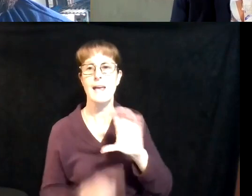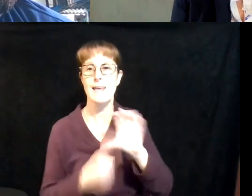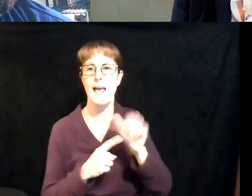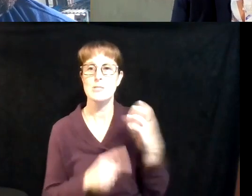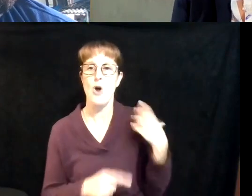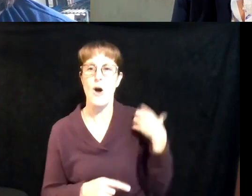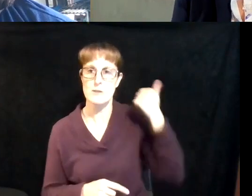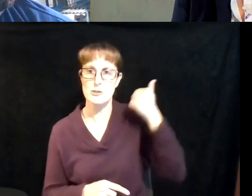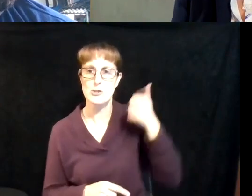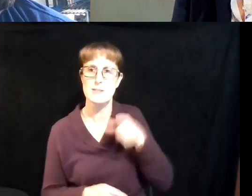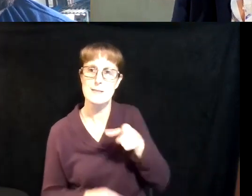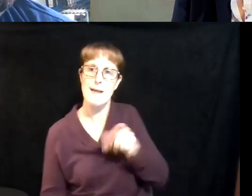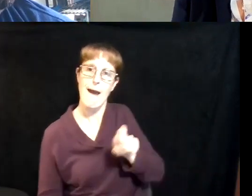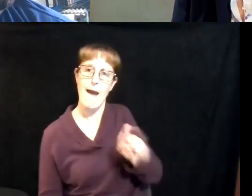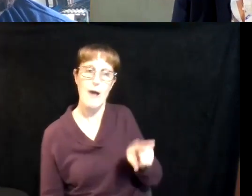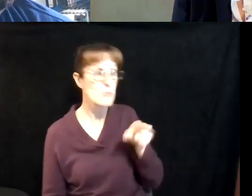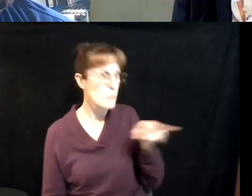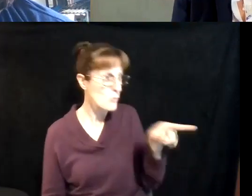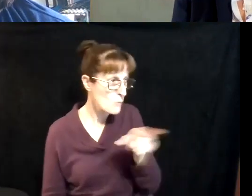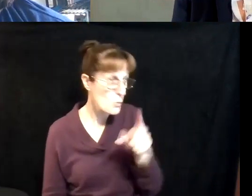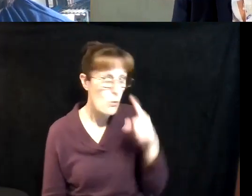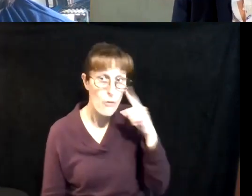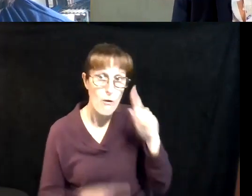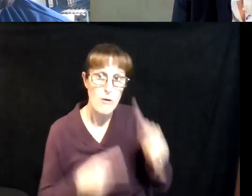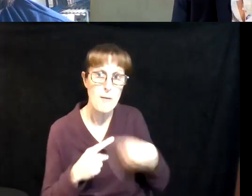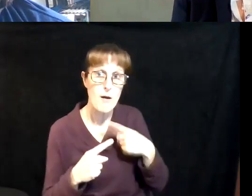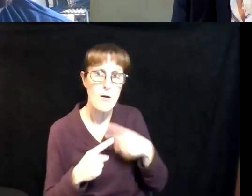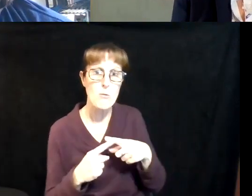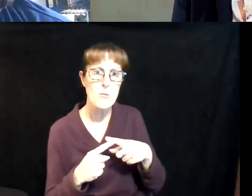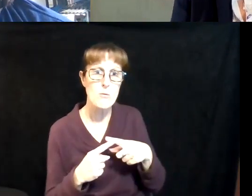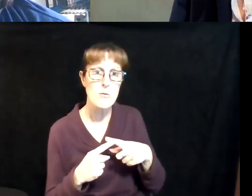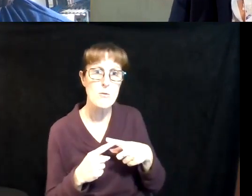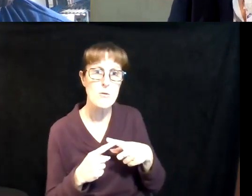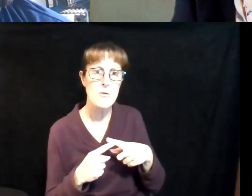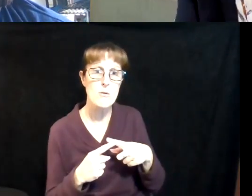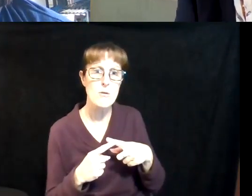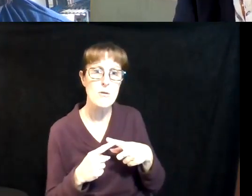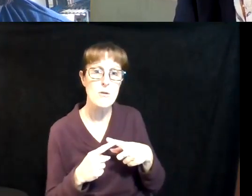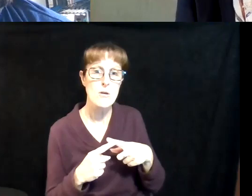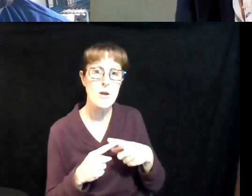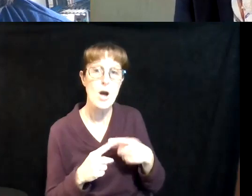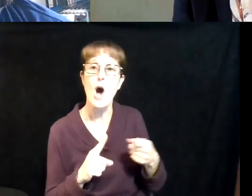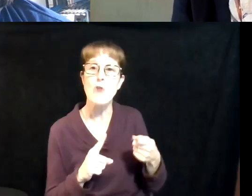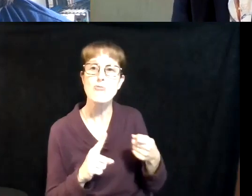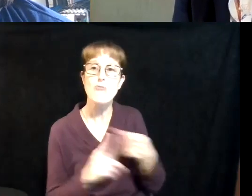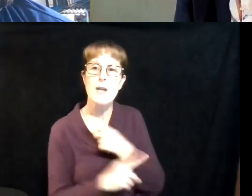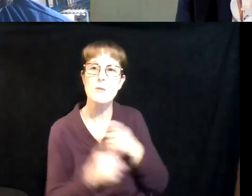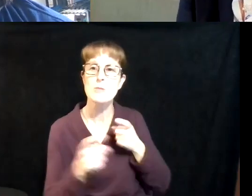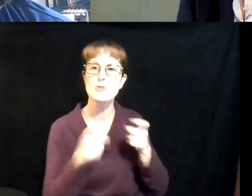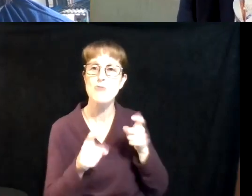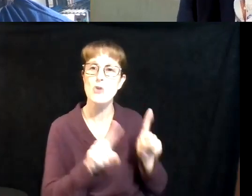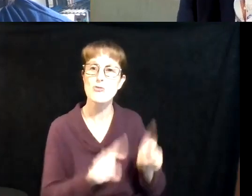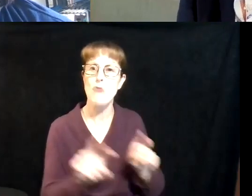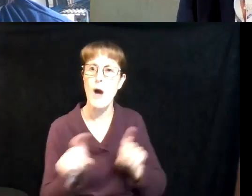have you ever thought about doing a randomized controlled trial and randomly